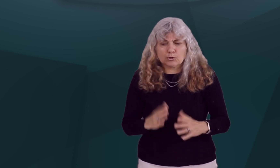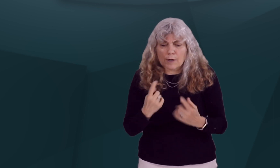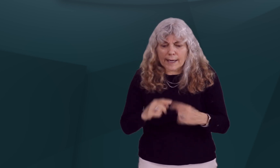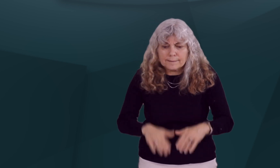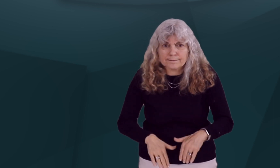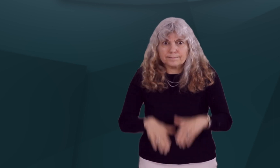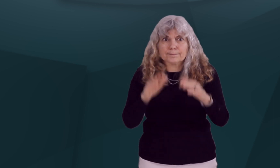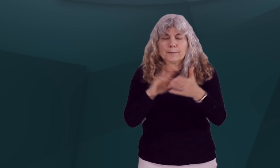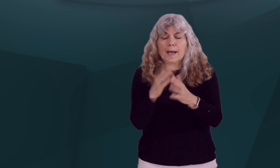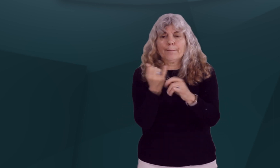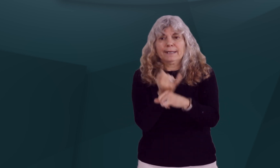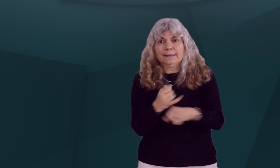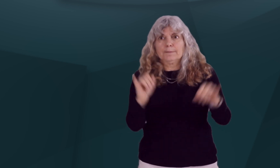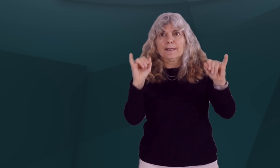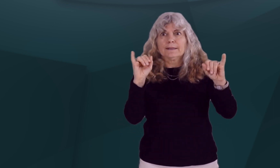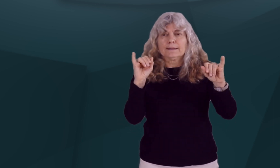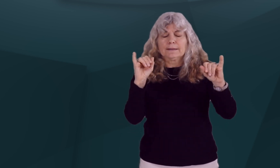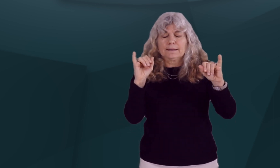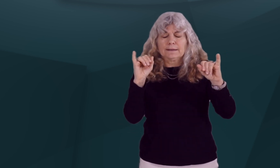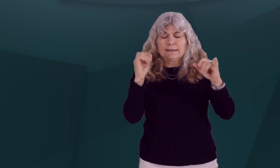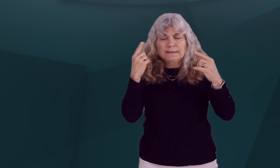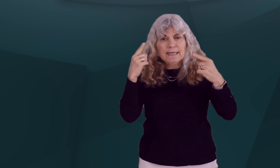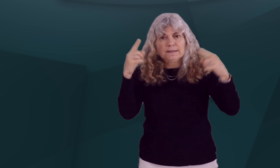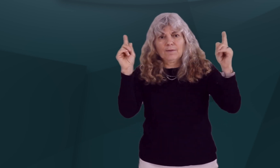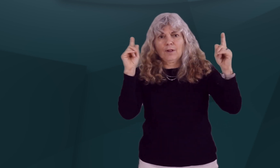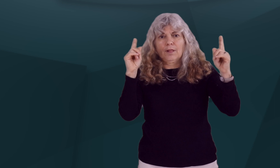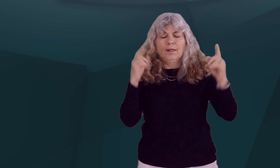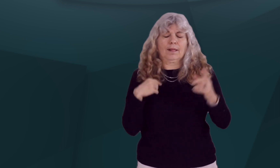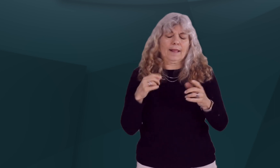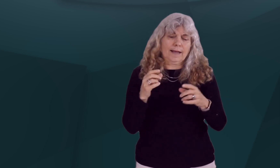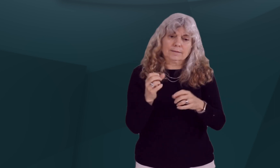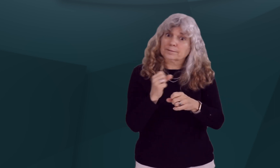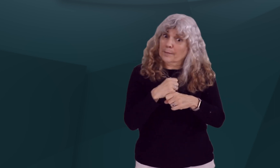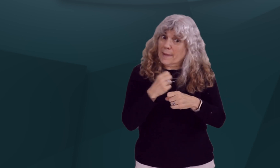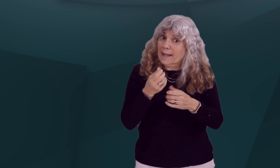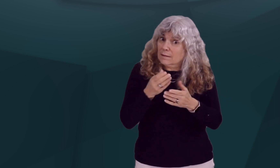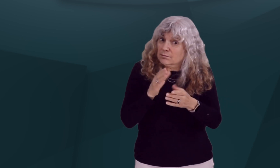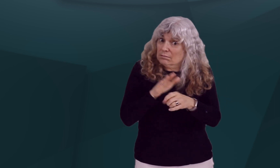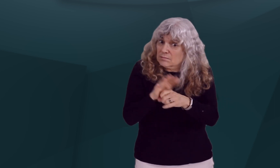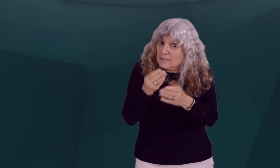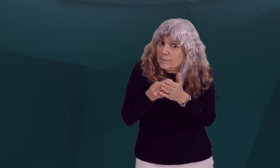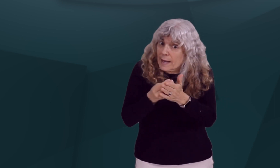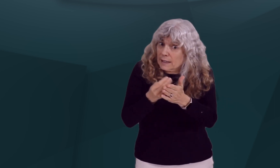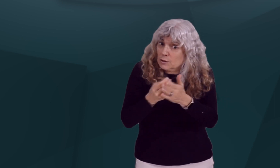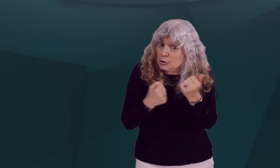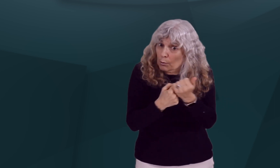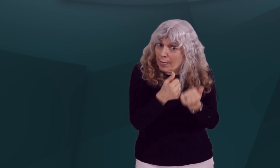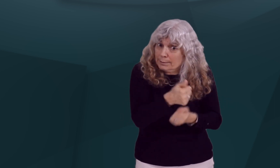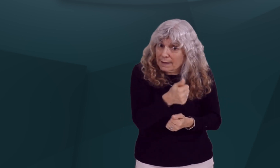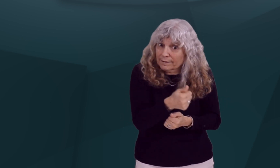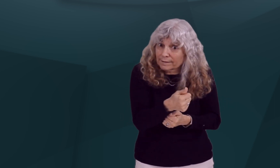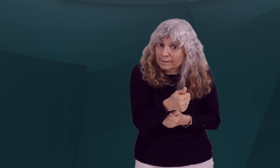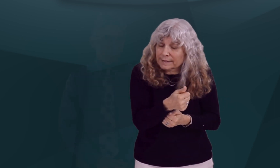So that's your job to raise your child to become independent, successful, and to make enough money to support themselves.